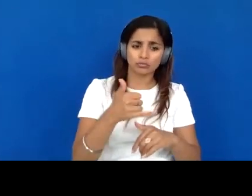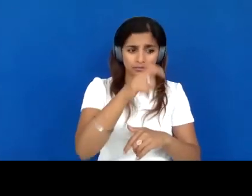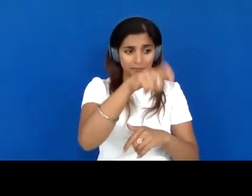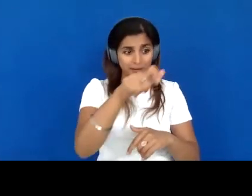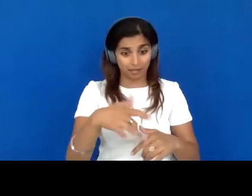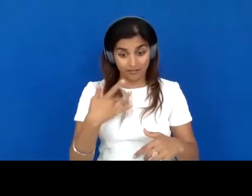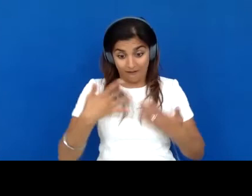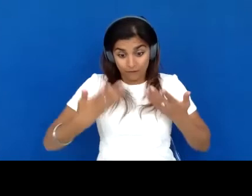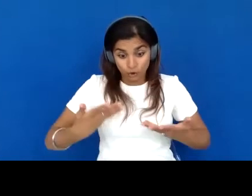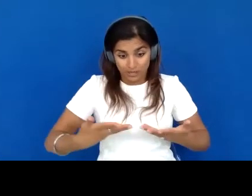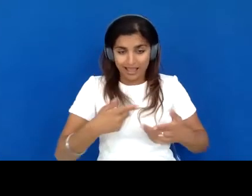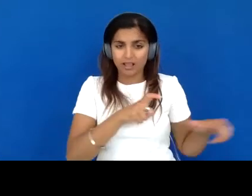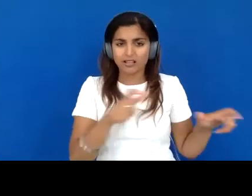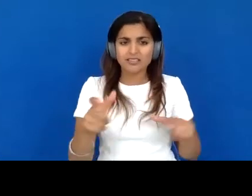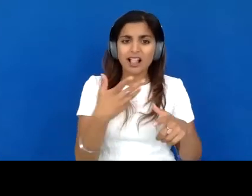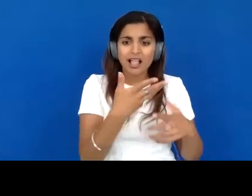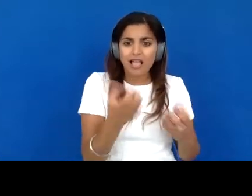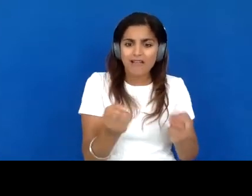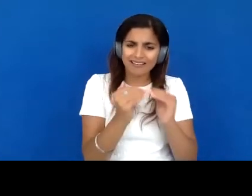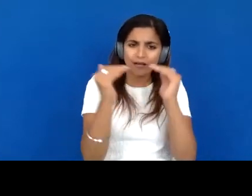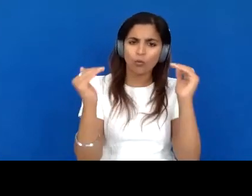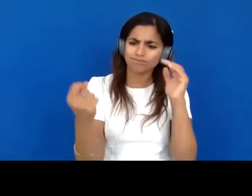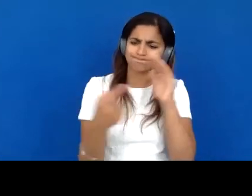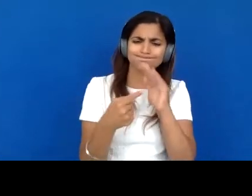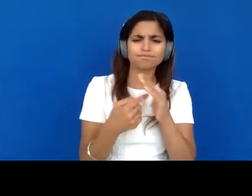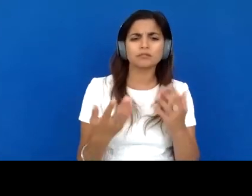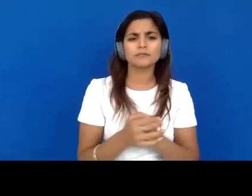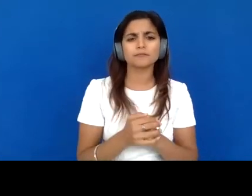example calls for monitoring the medical history of gas leak survivors attempts